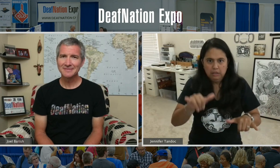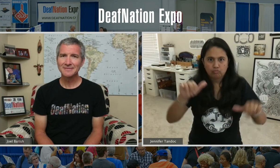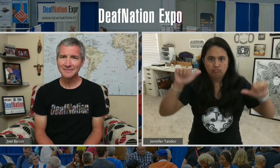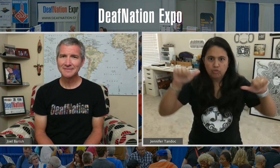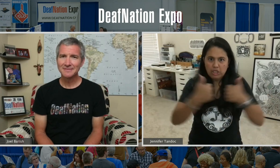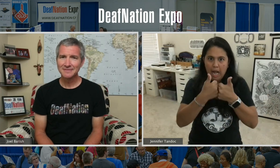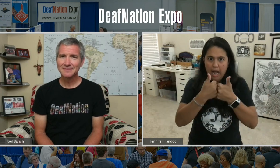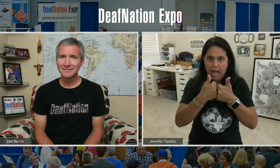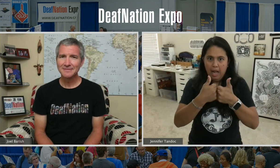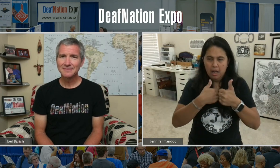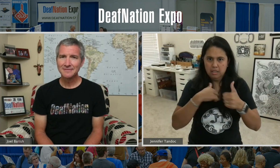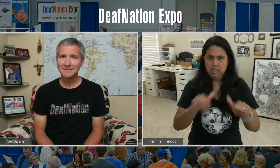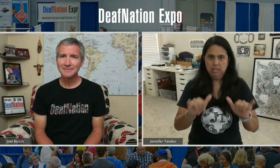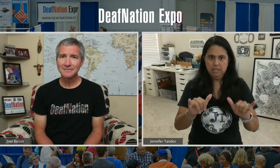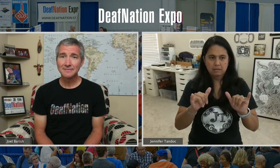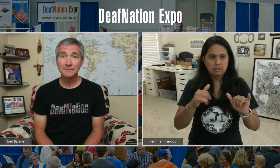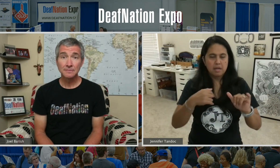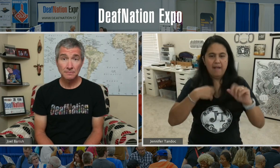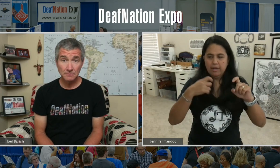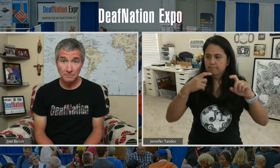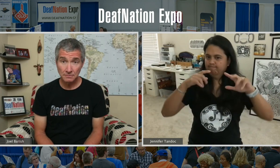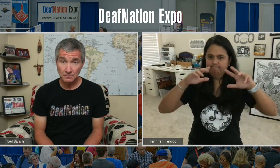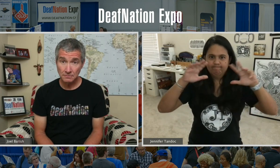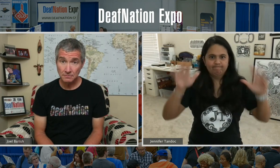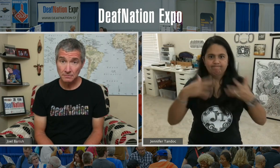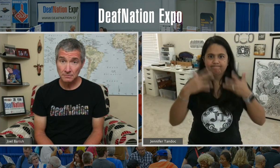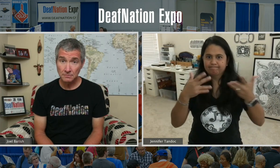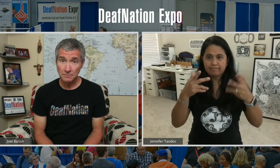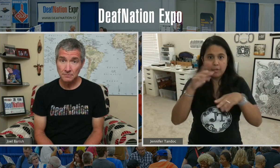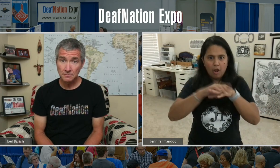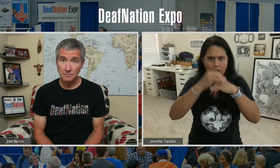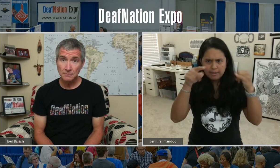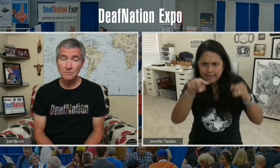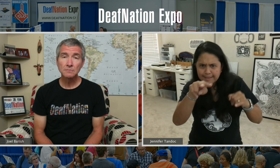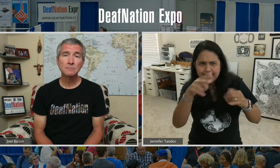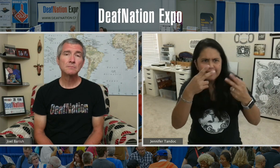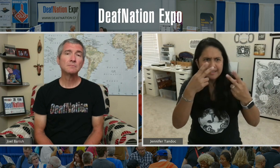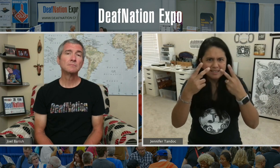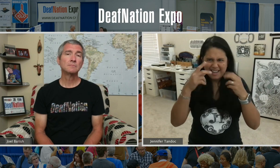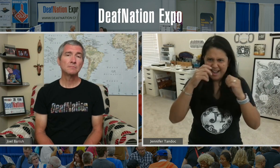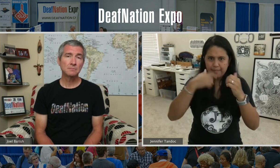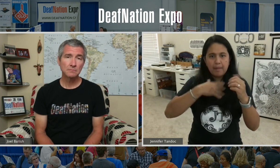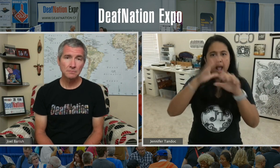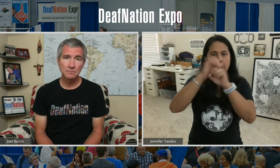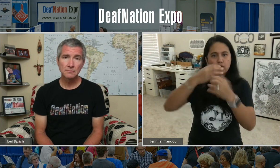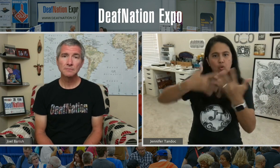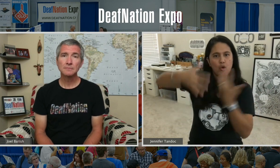so that was a challenge and I had to do something and look online.